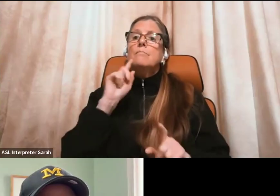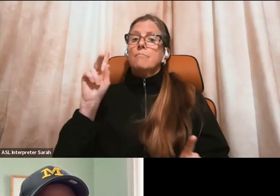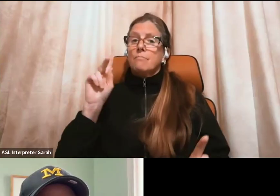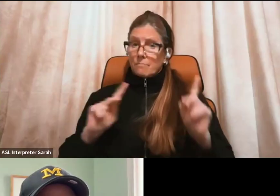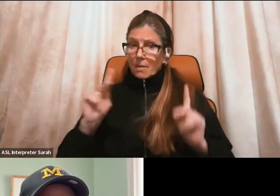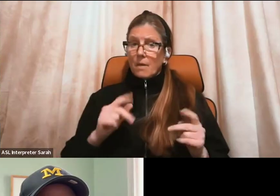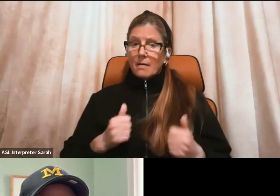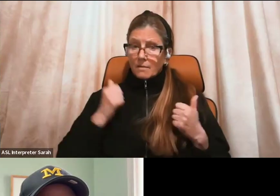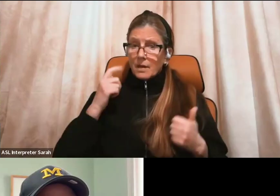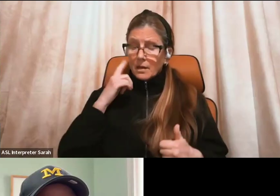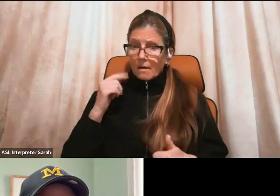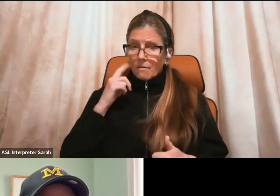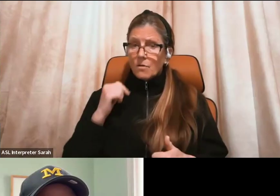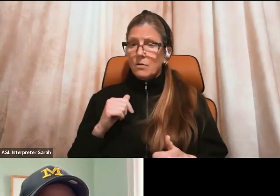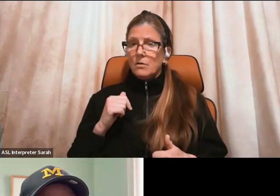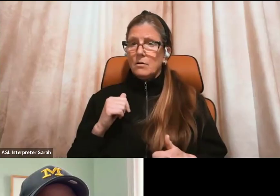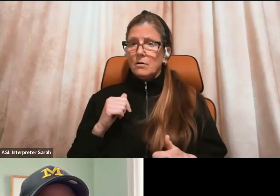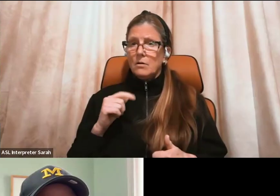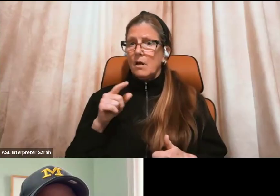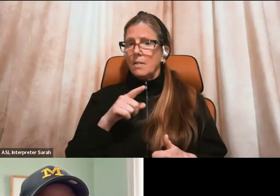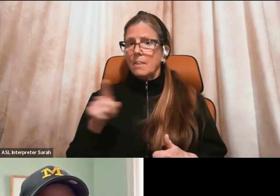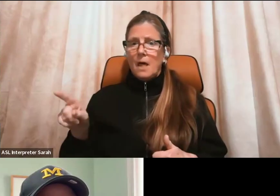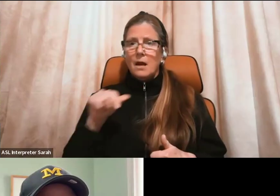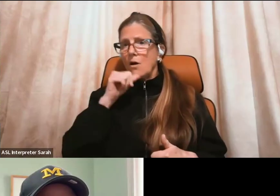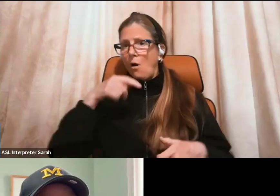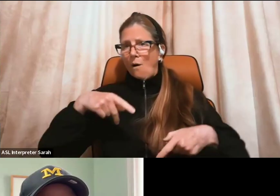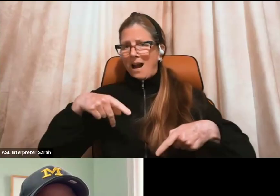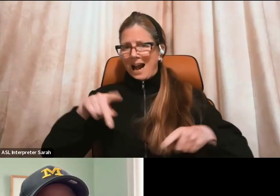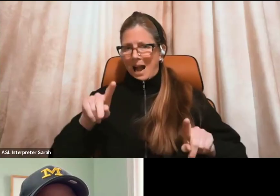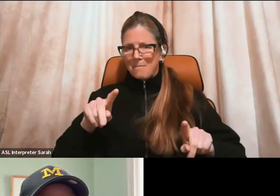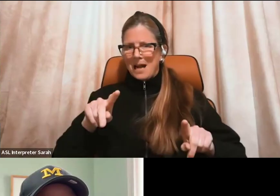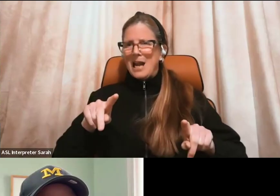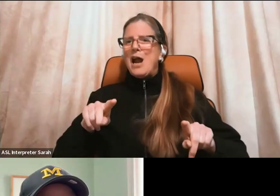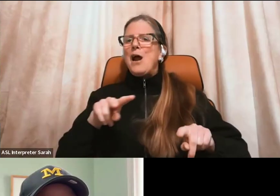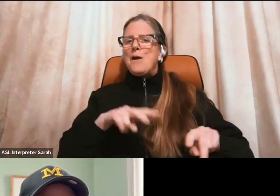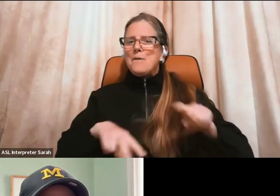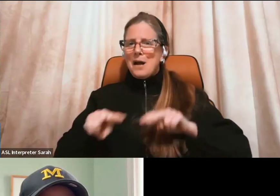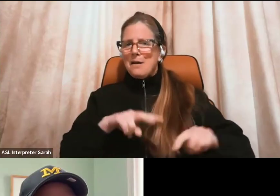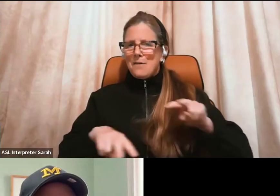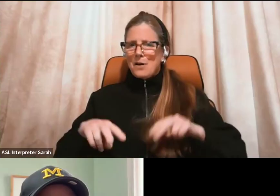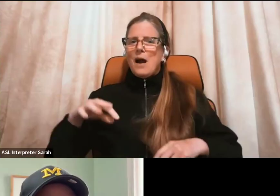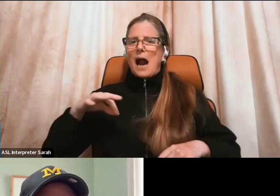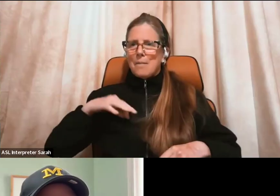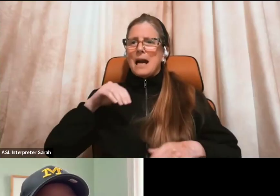they won't… they won't let me review applications in my own state, you know, conflict of interest.